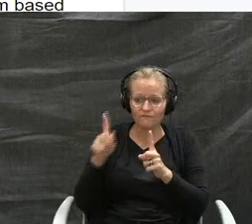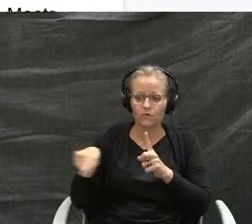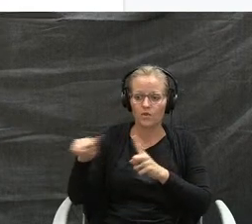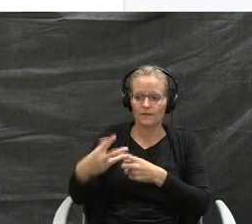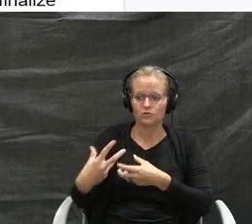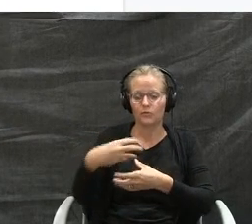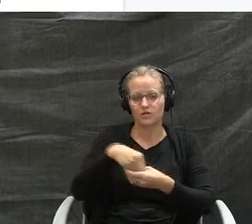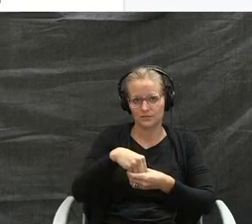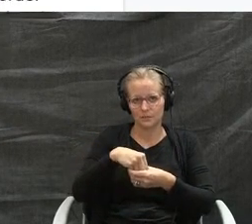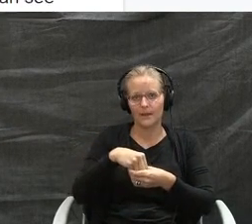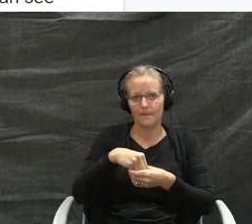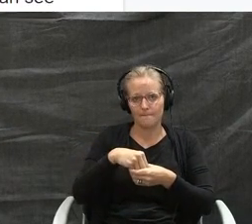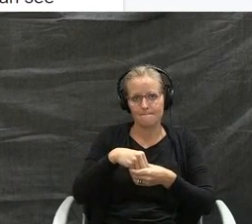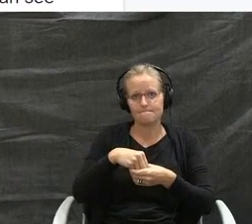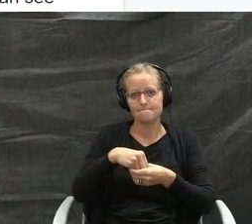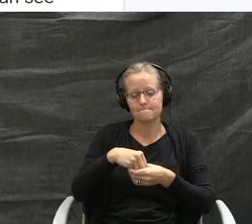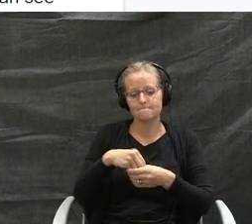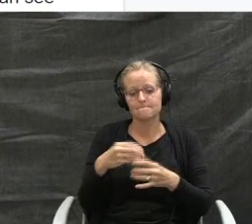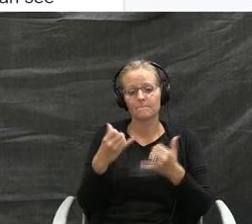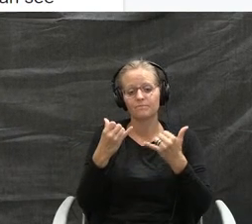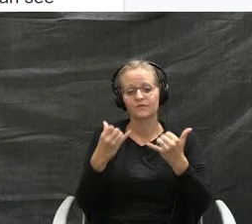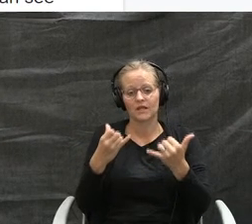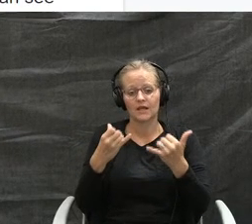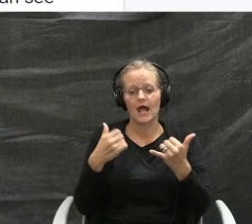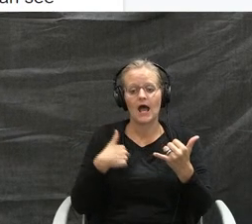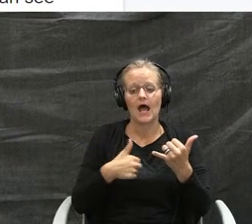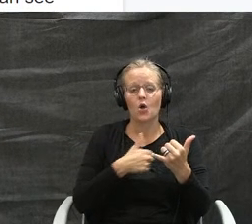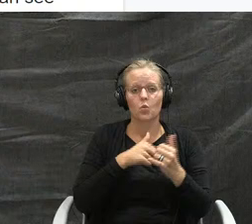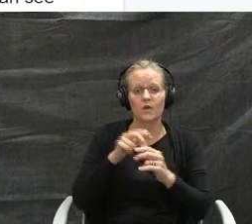look at making these changes, we recommend giving priority to our